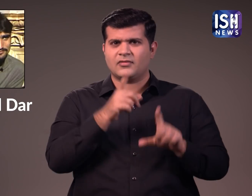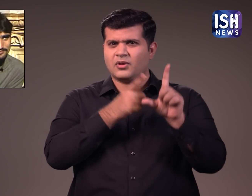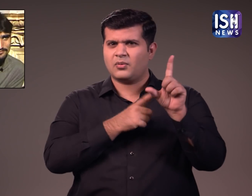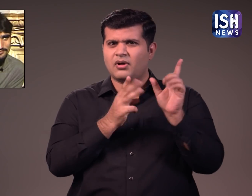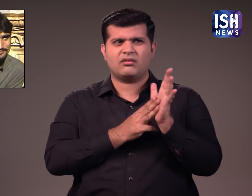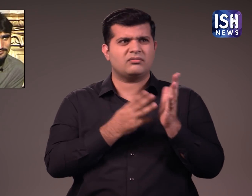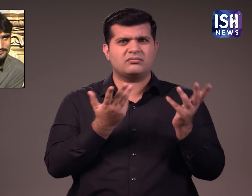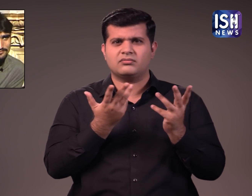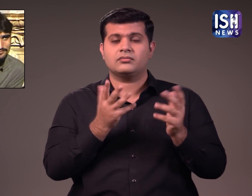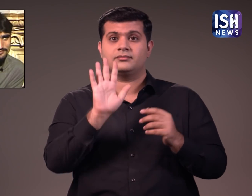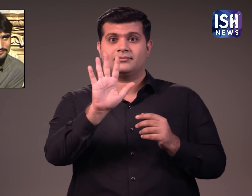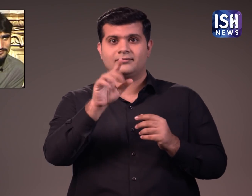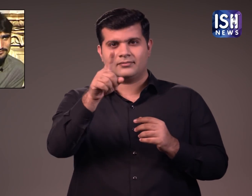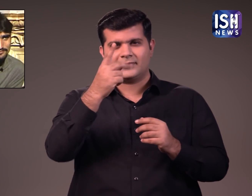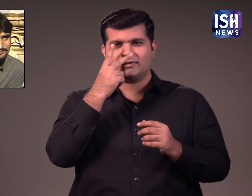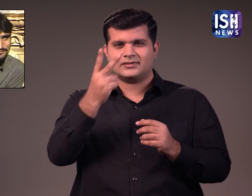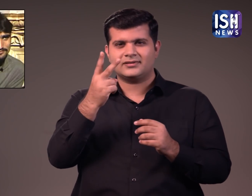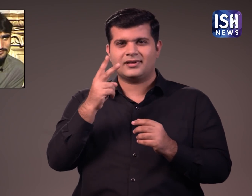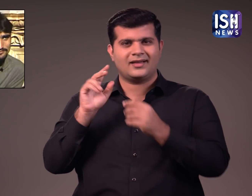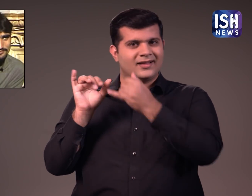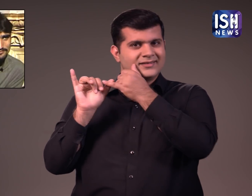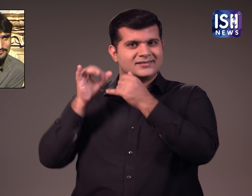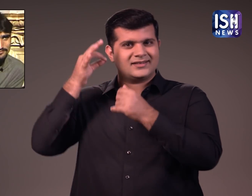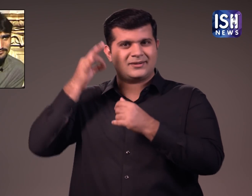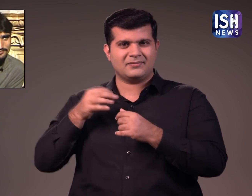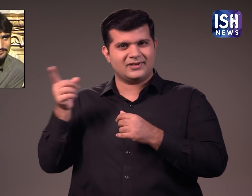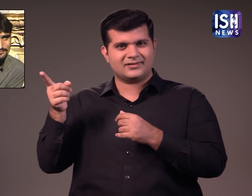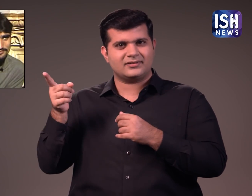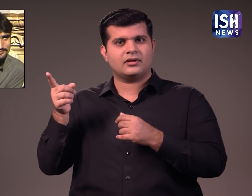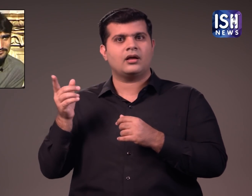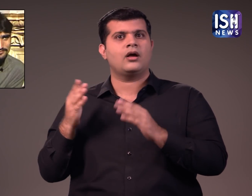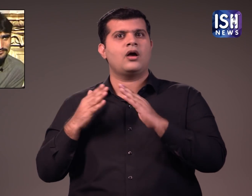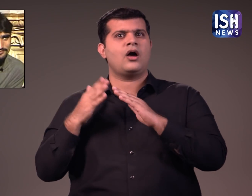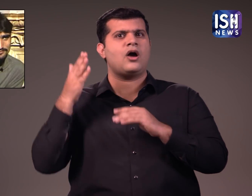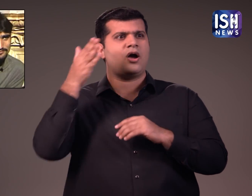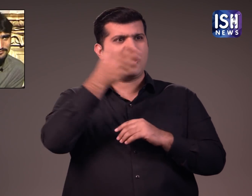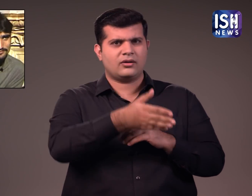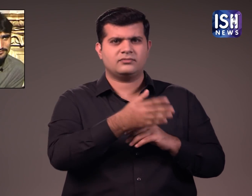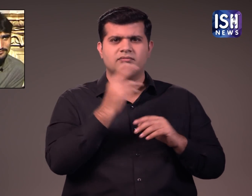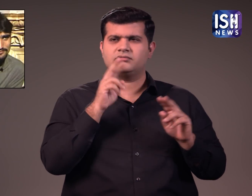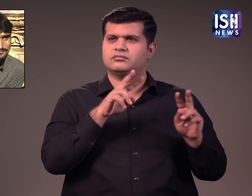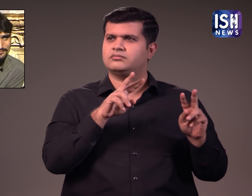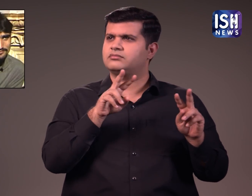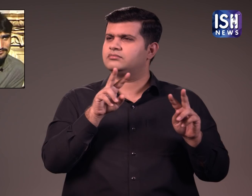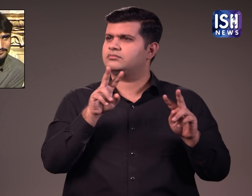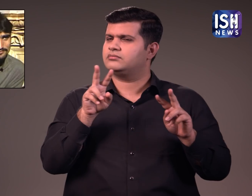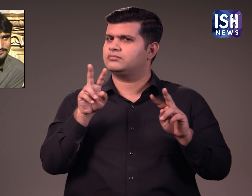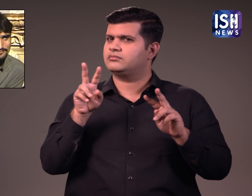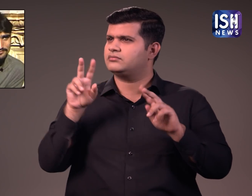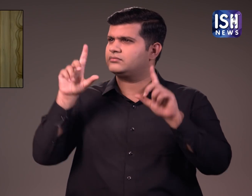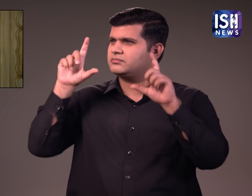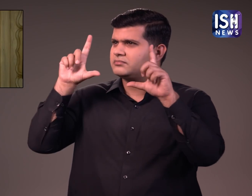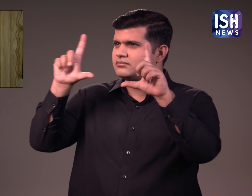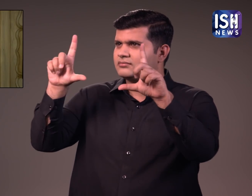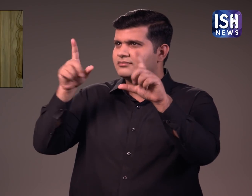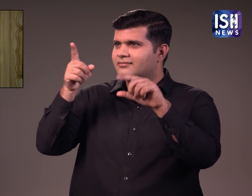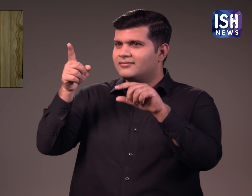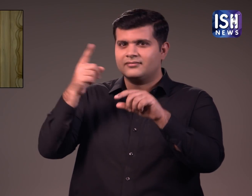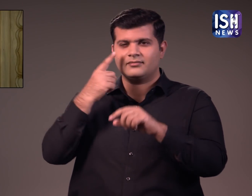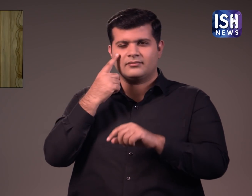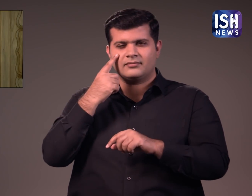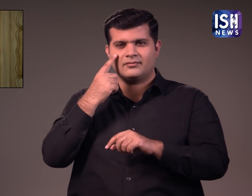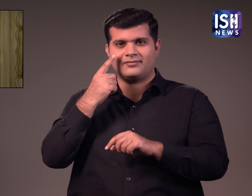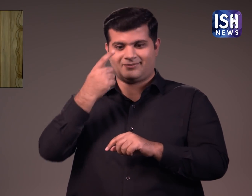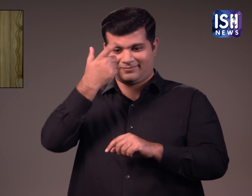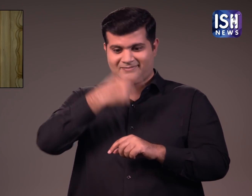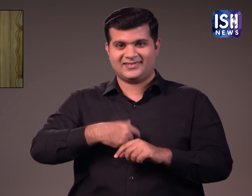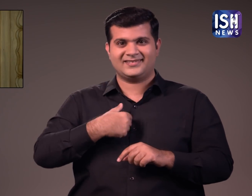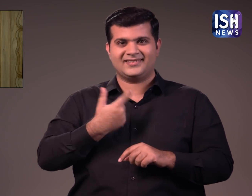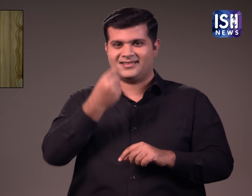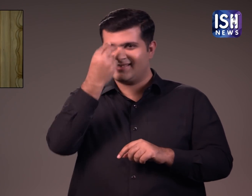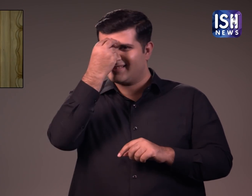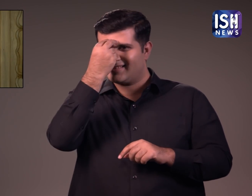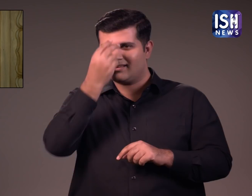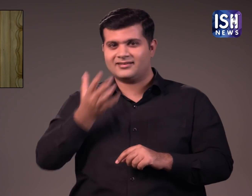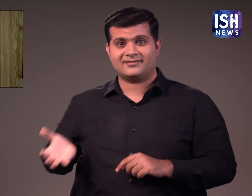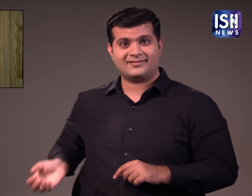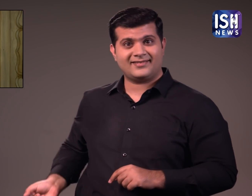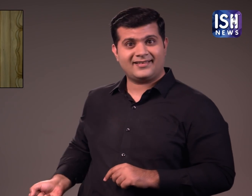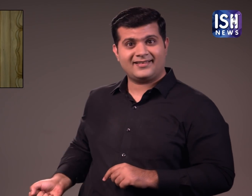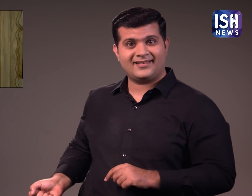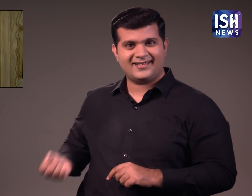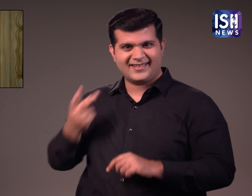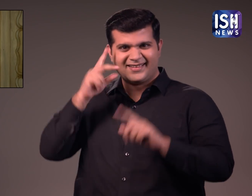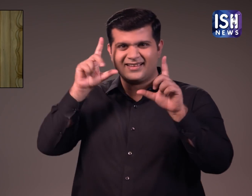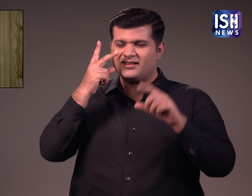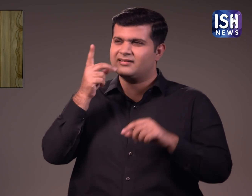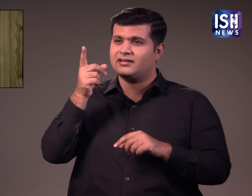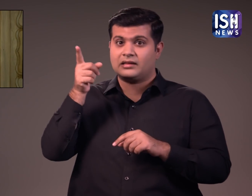Who is Yasin Malik? In the movie when Krishna goes to Bitta's house, he sees a picture of Bitta with Radhika Menon.